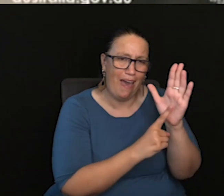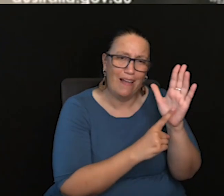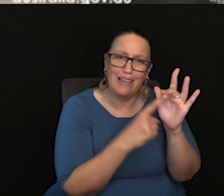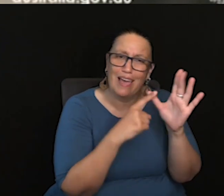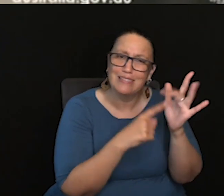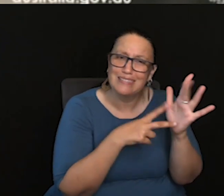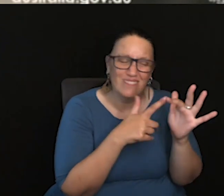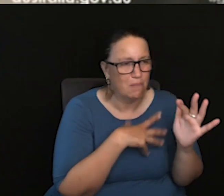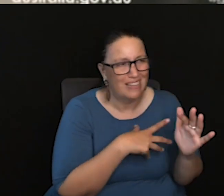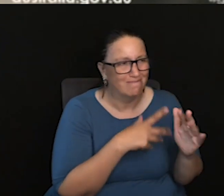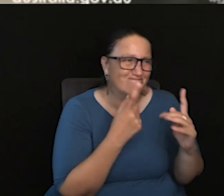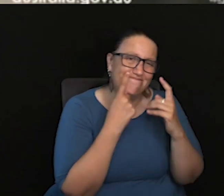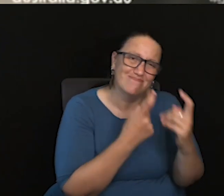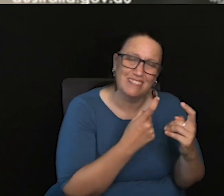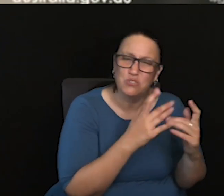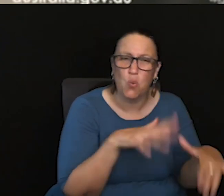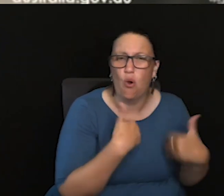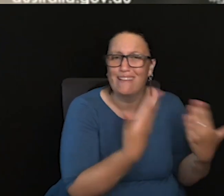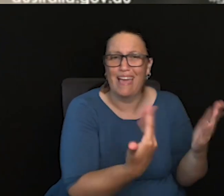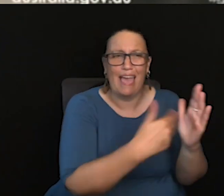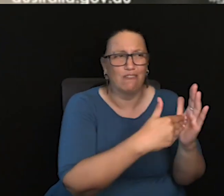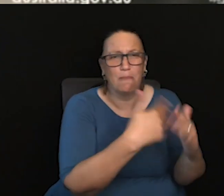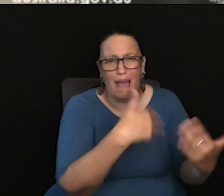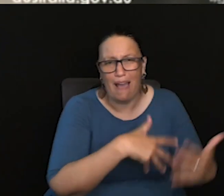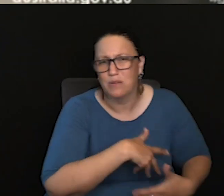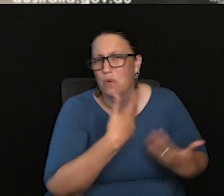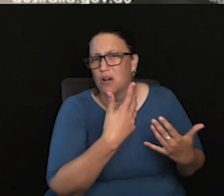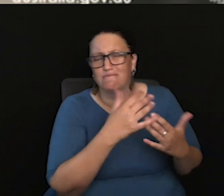where they can't receive visitors. You don't want them to pass at all.